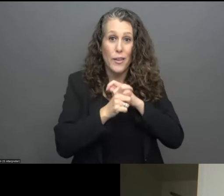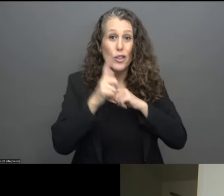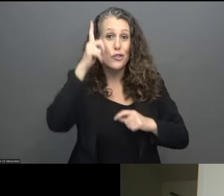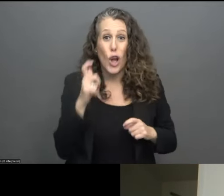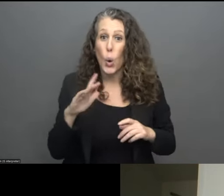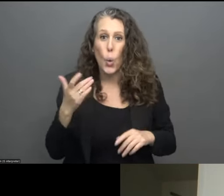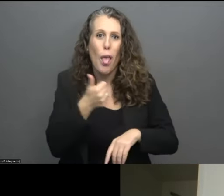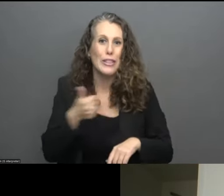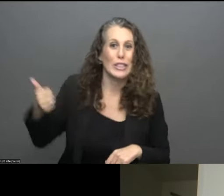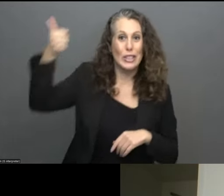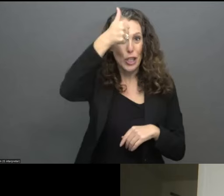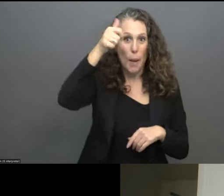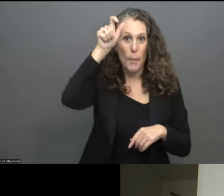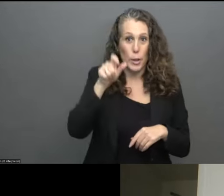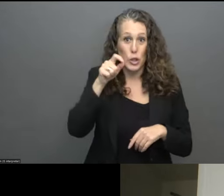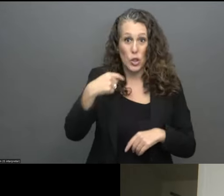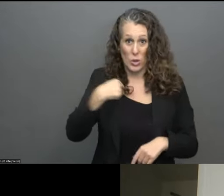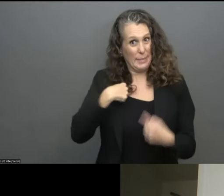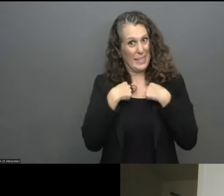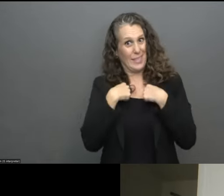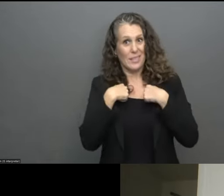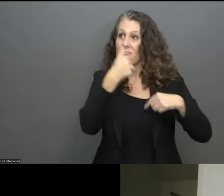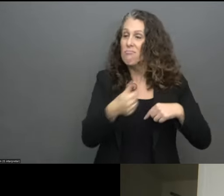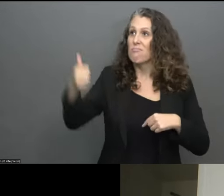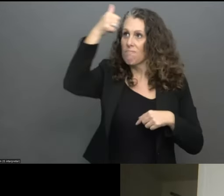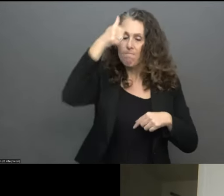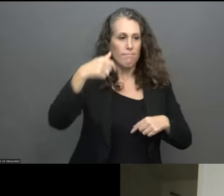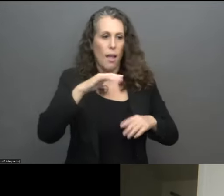and how do I integrate persons with disability 10:30:43 into the other stuff, how do I respect